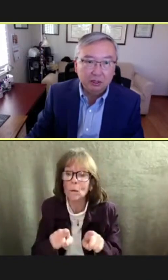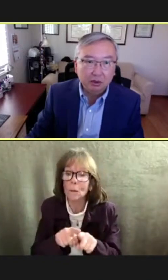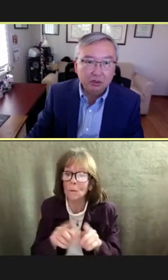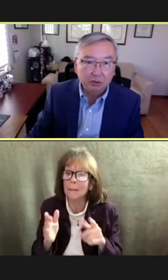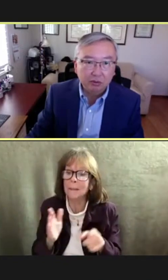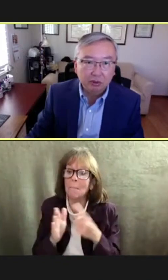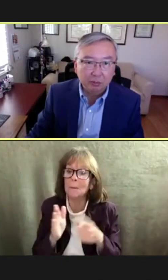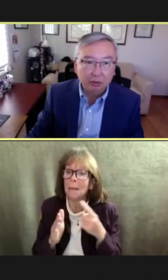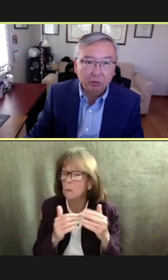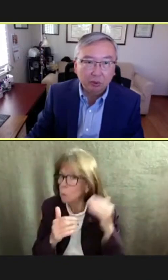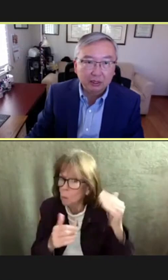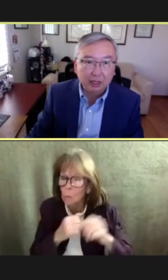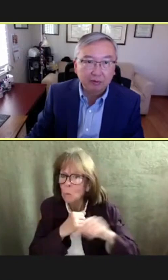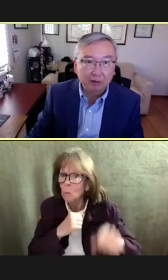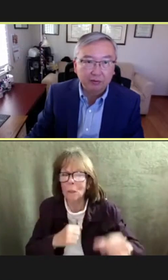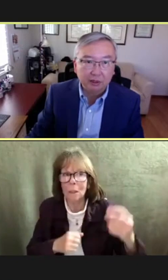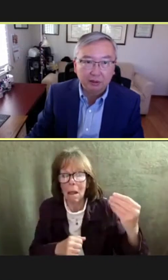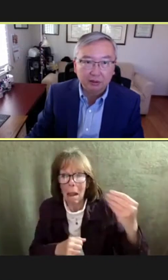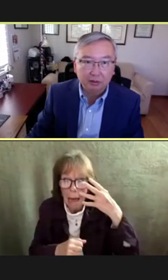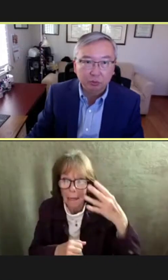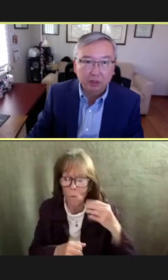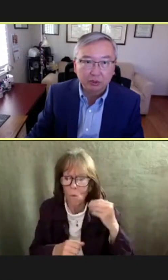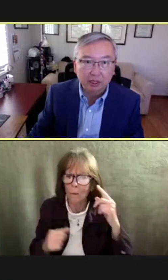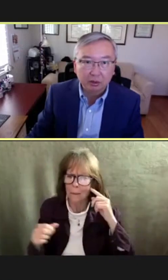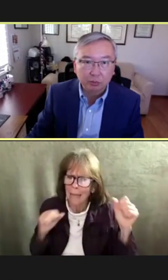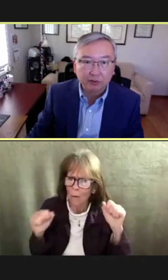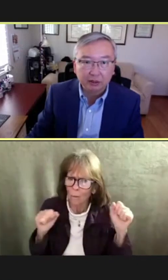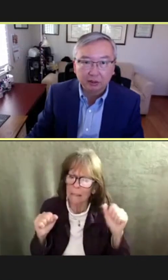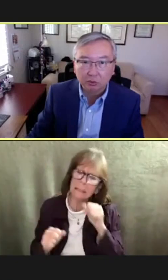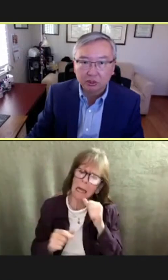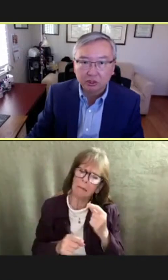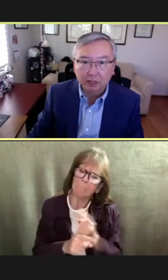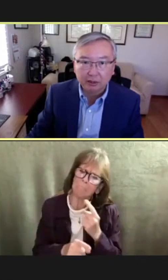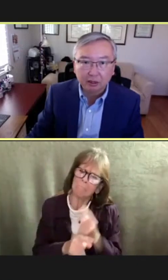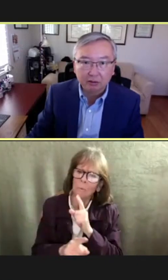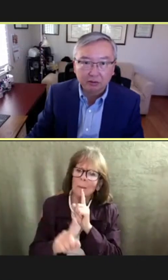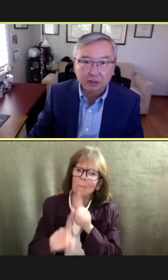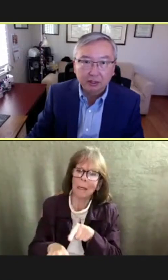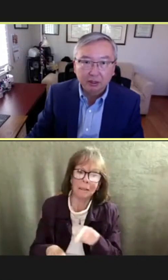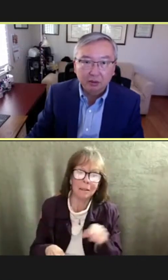It's also about one-half of the primary care provider and OBGYN doctors.